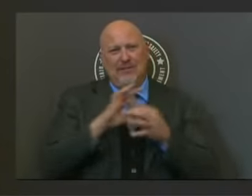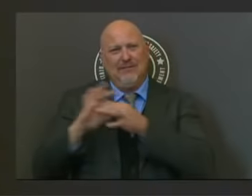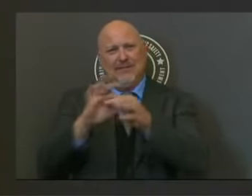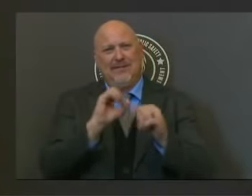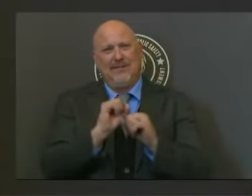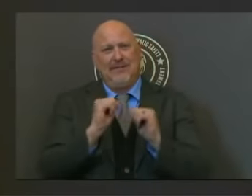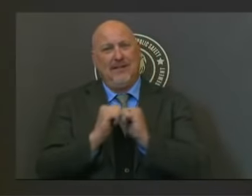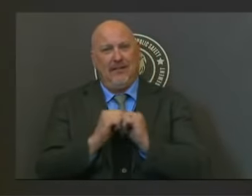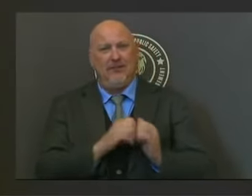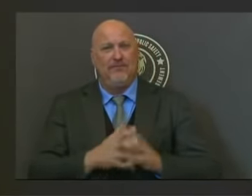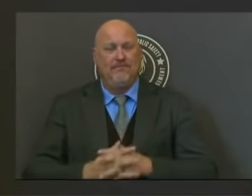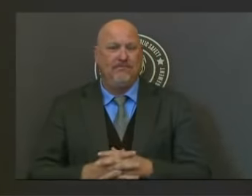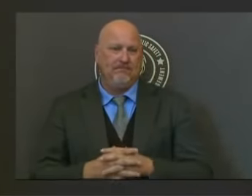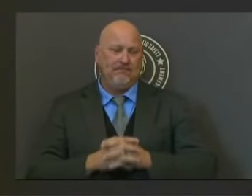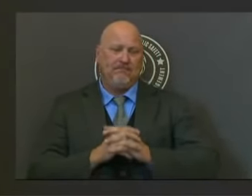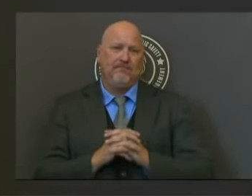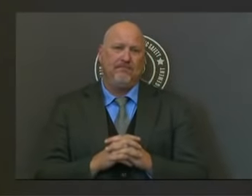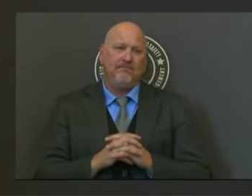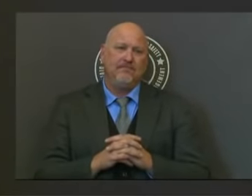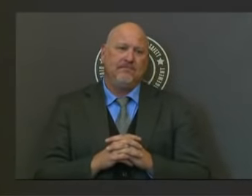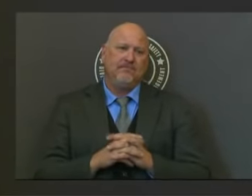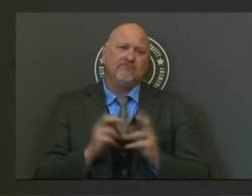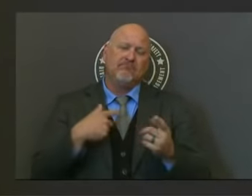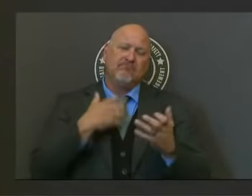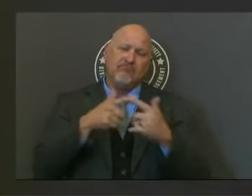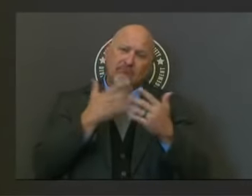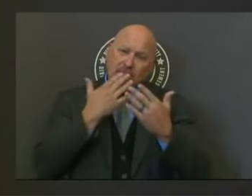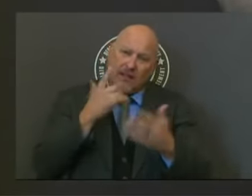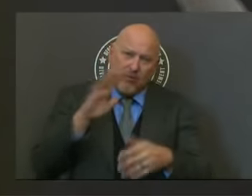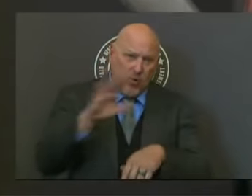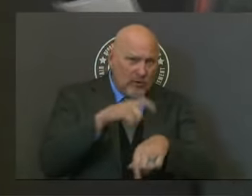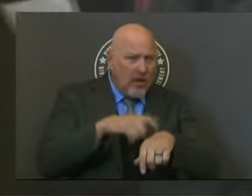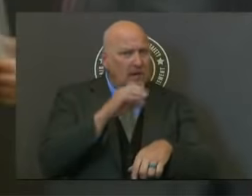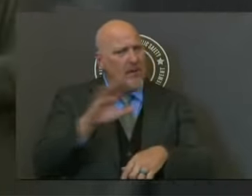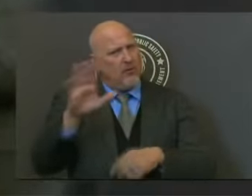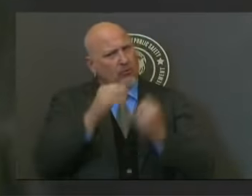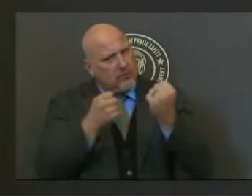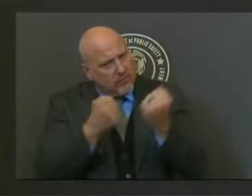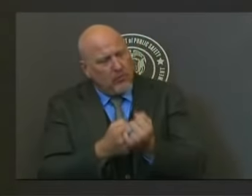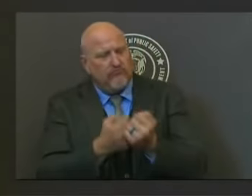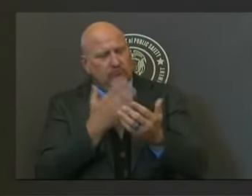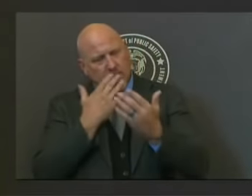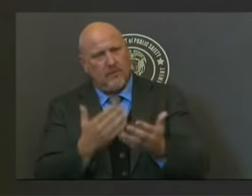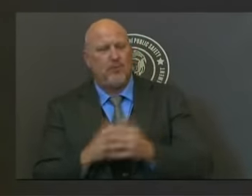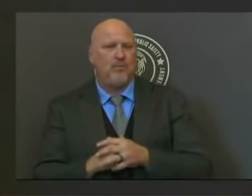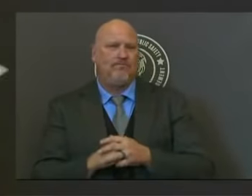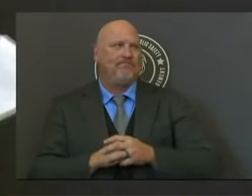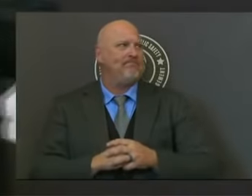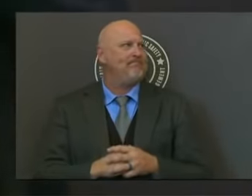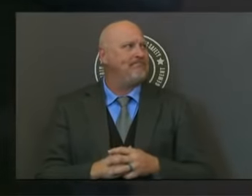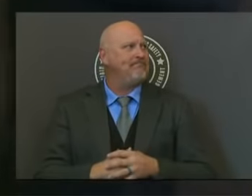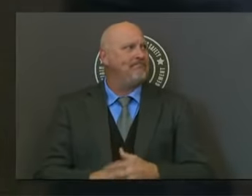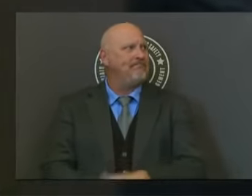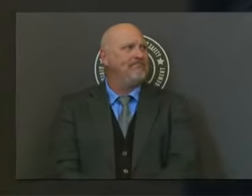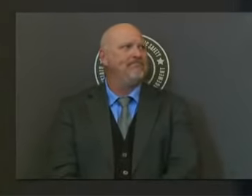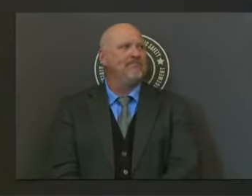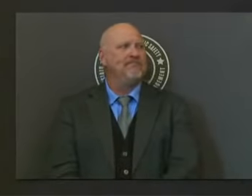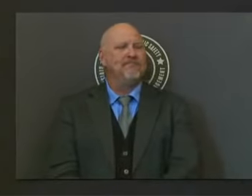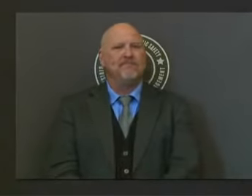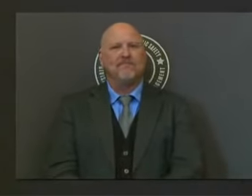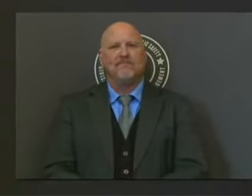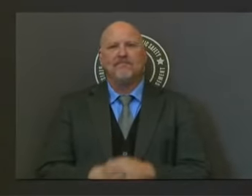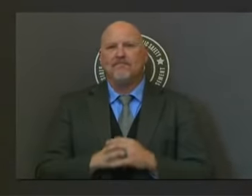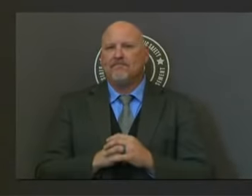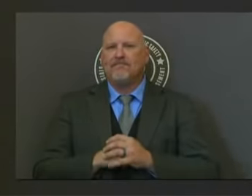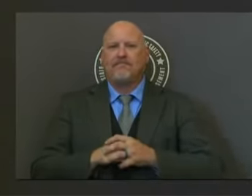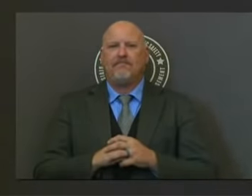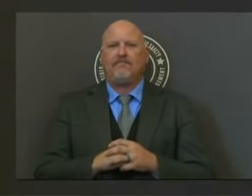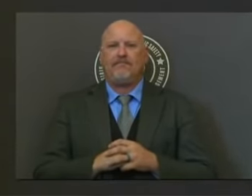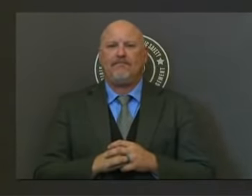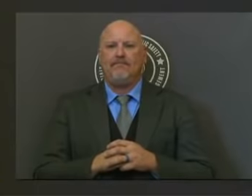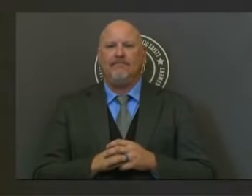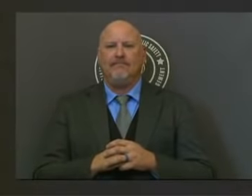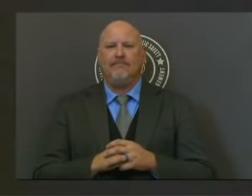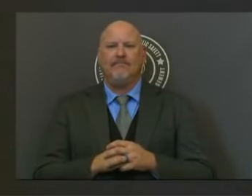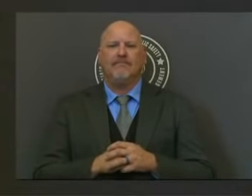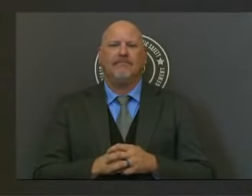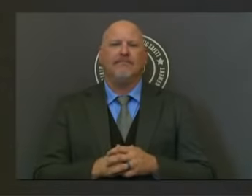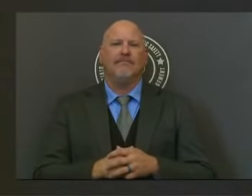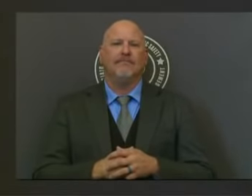your support and your